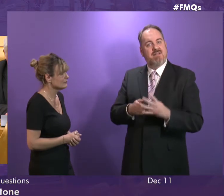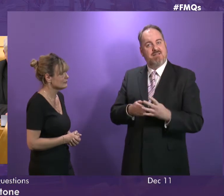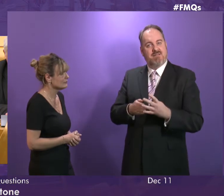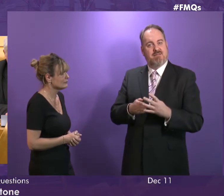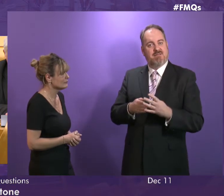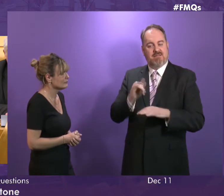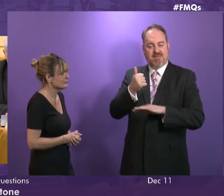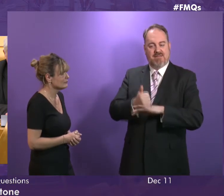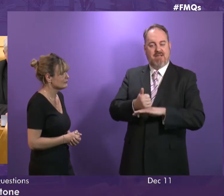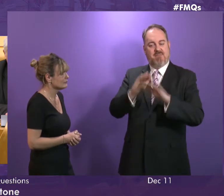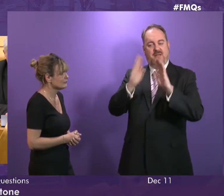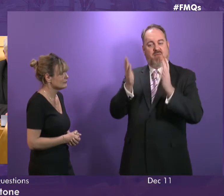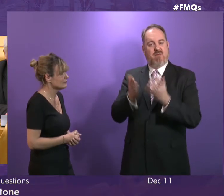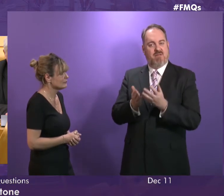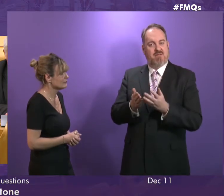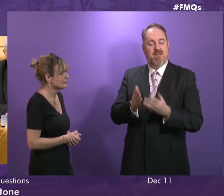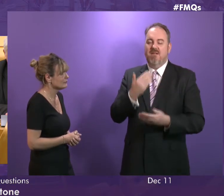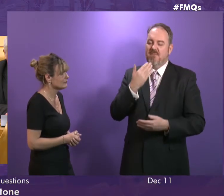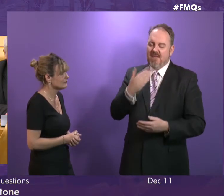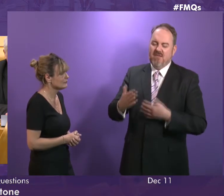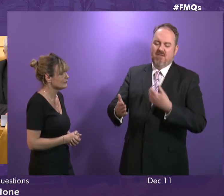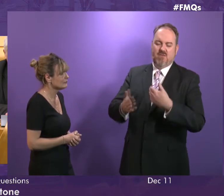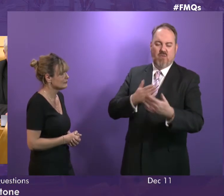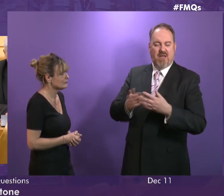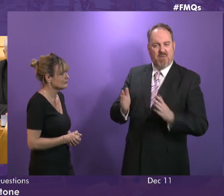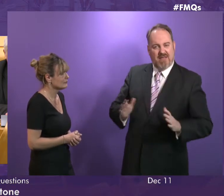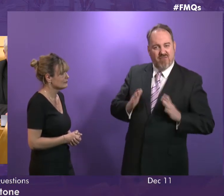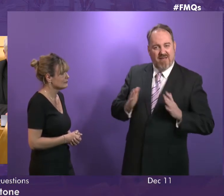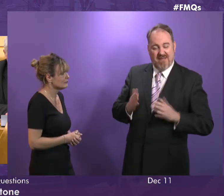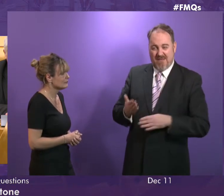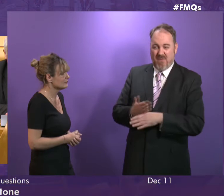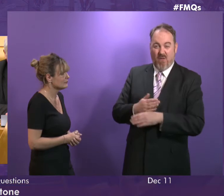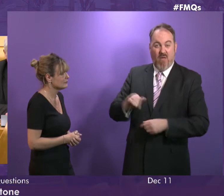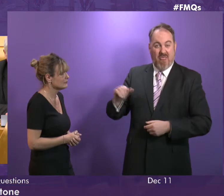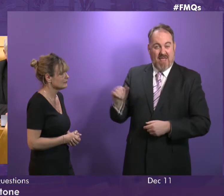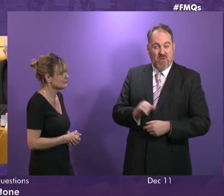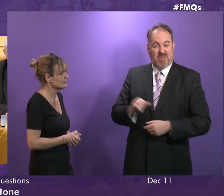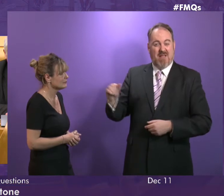will the First Minister please get her act together before thousands march at COP26 in